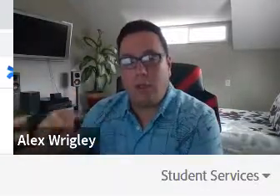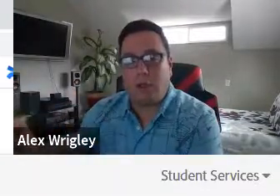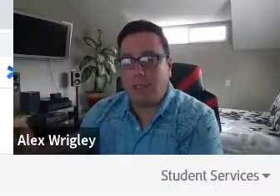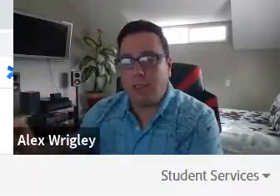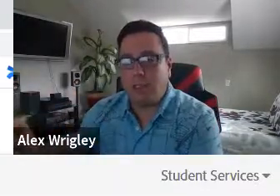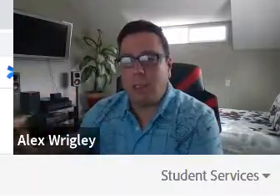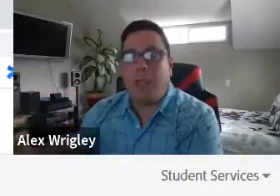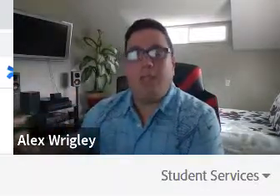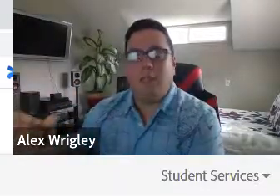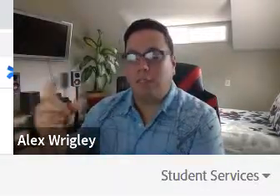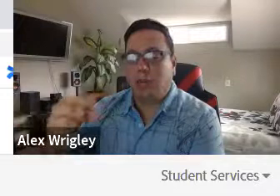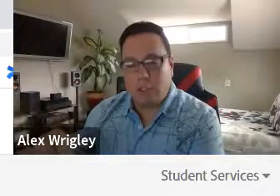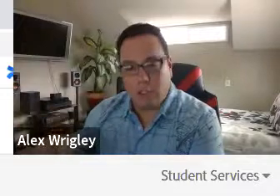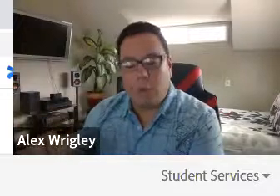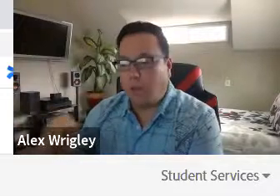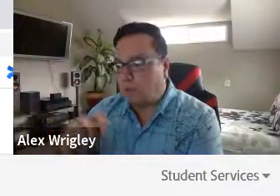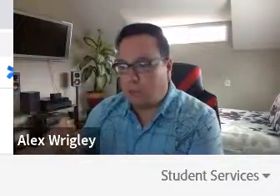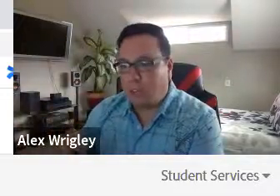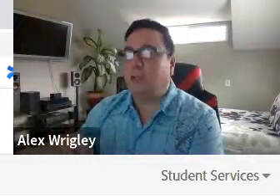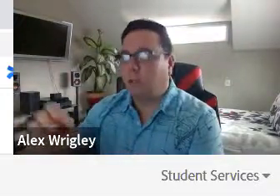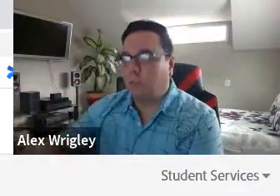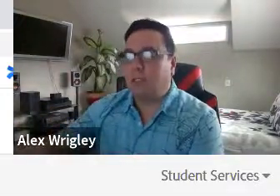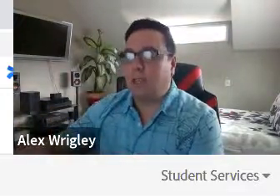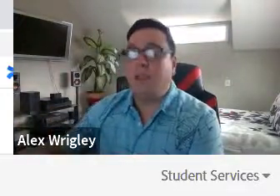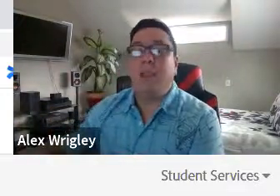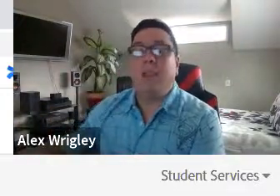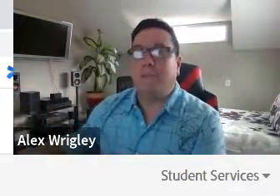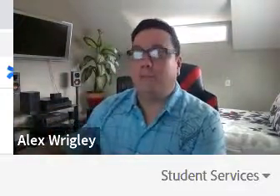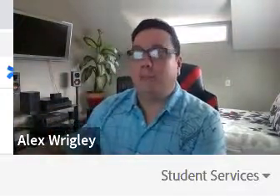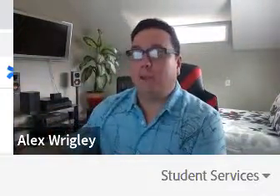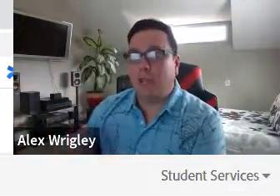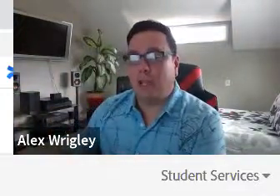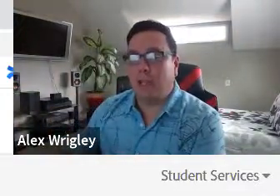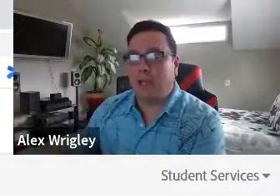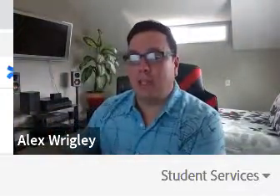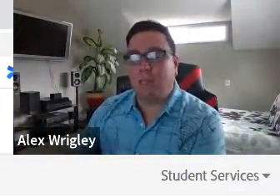contract, and then signer two also signed agreeing to that, if the third signer is able